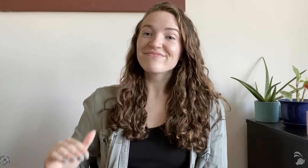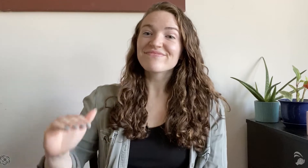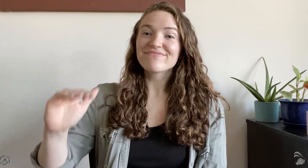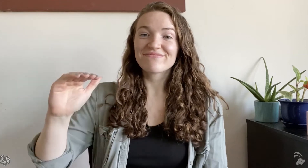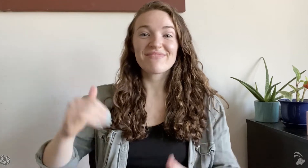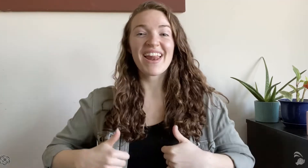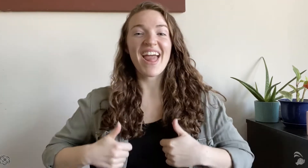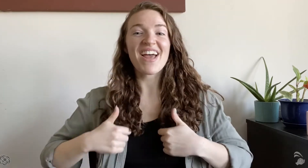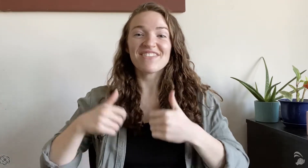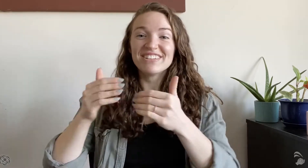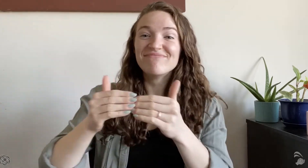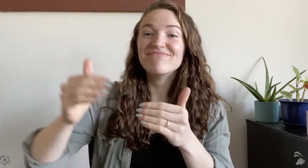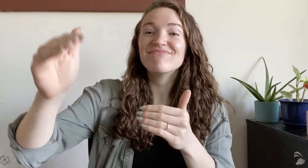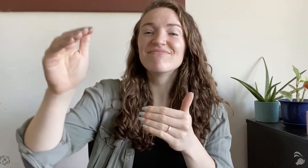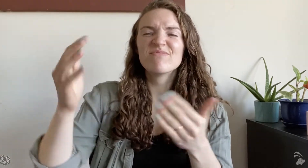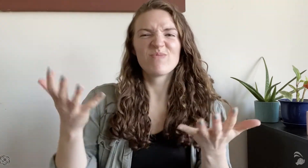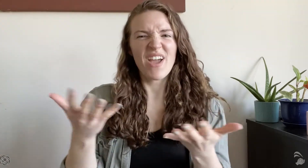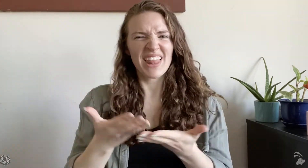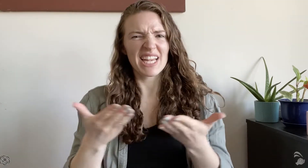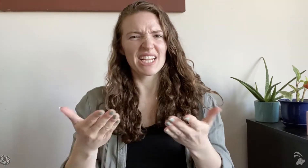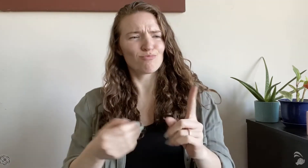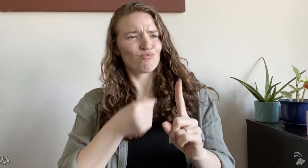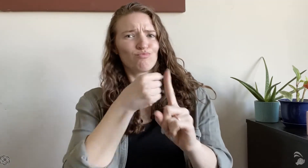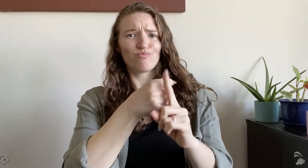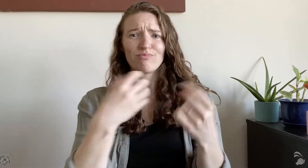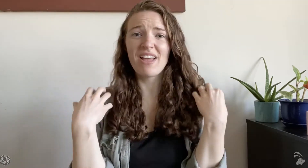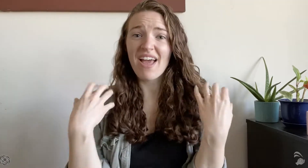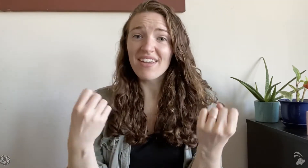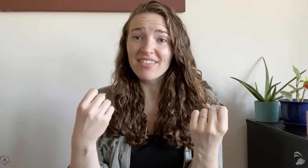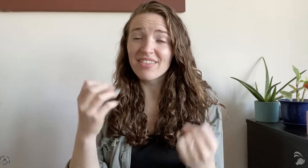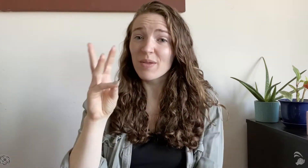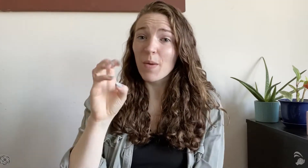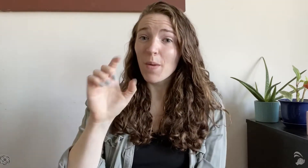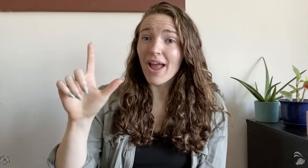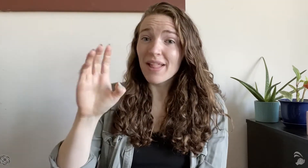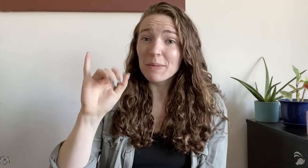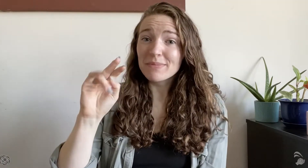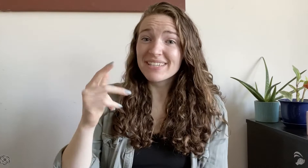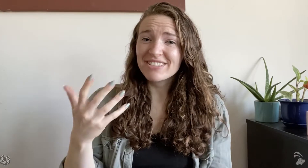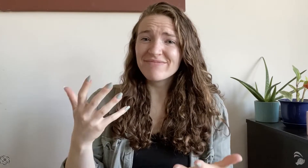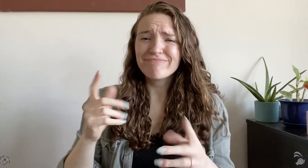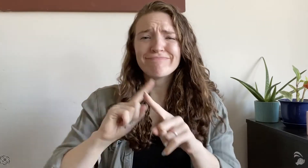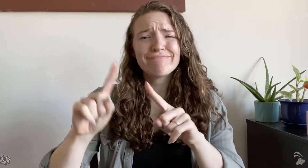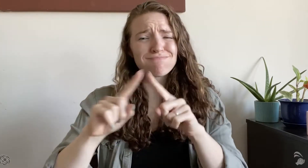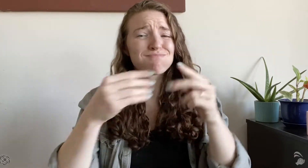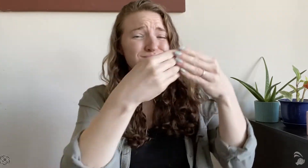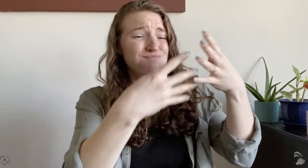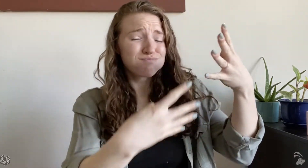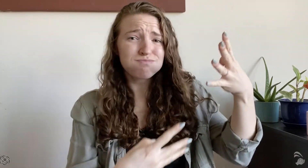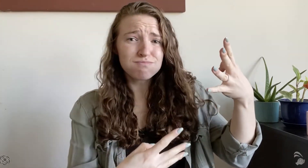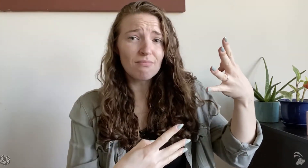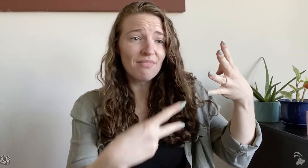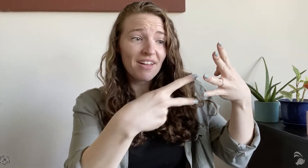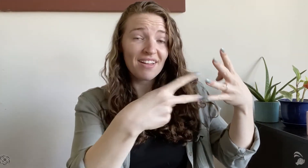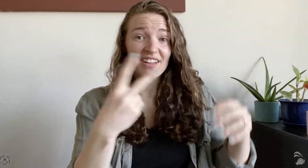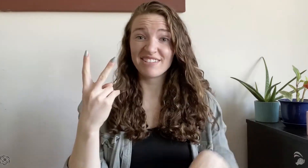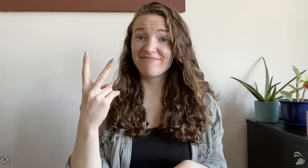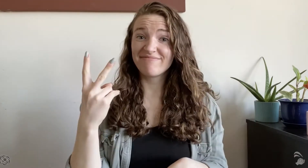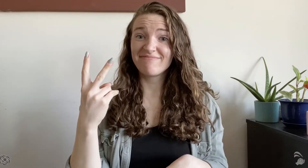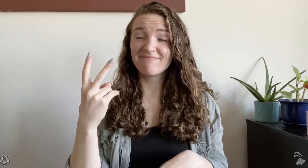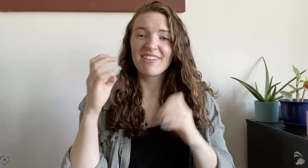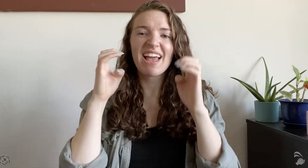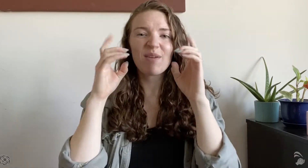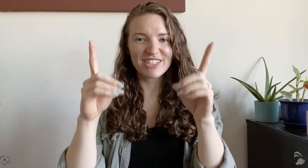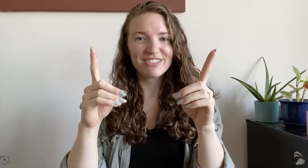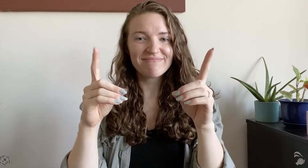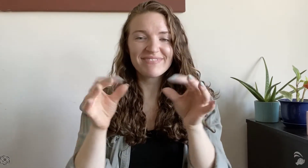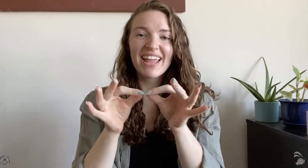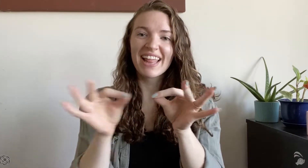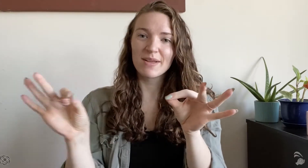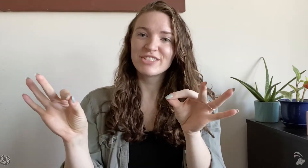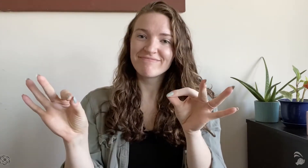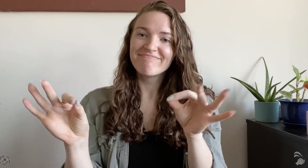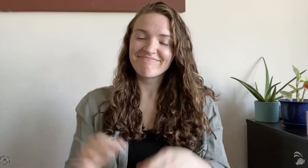Education and language is a social determinant of health.